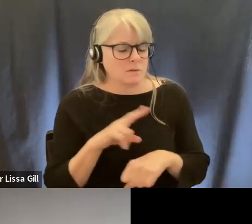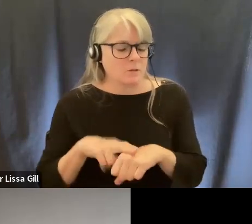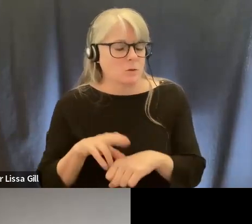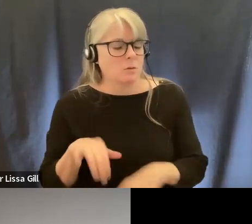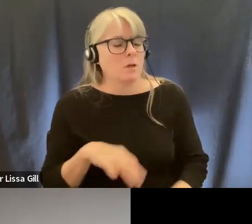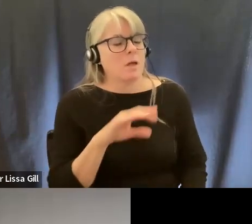Okay.